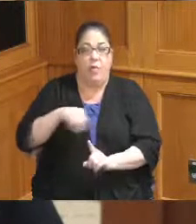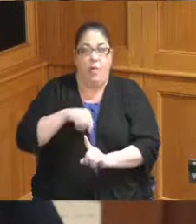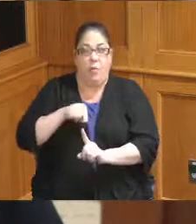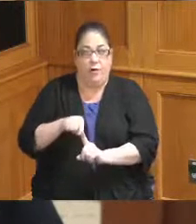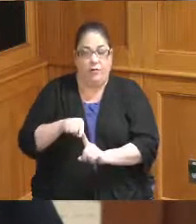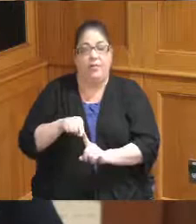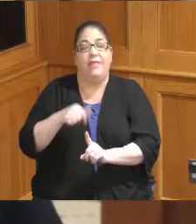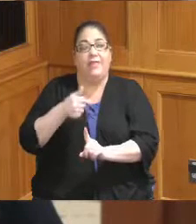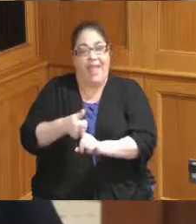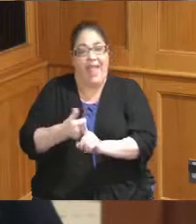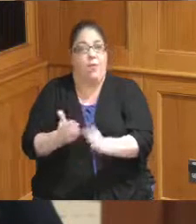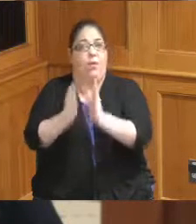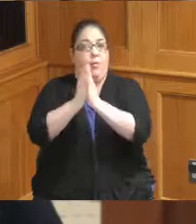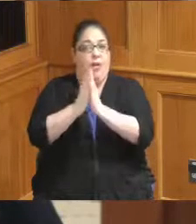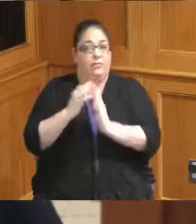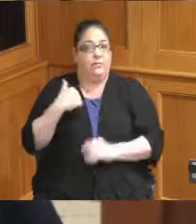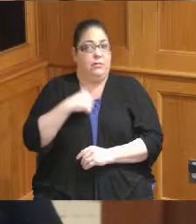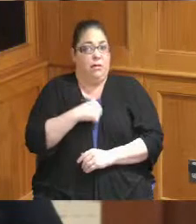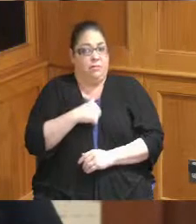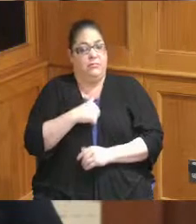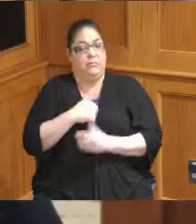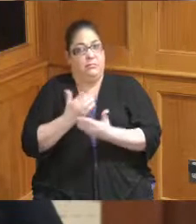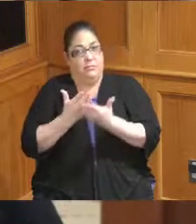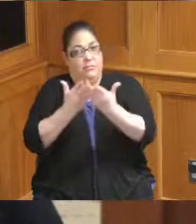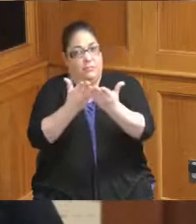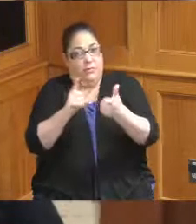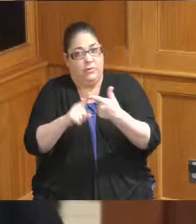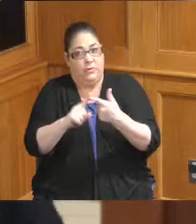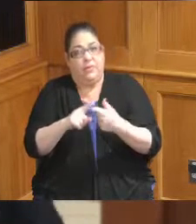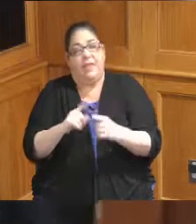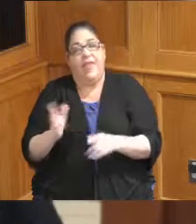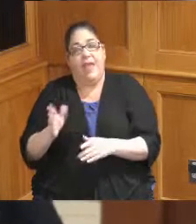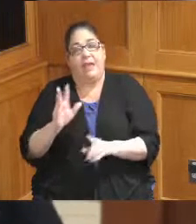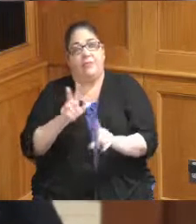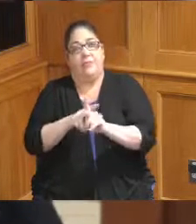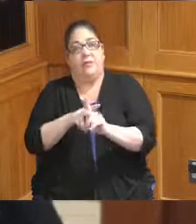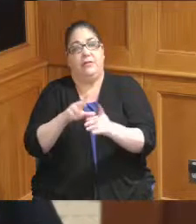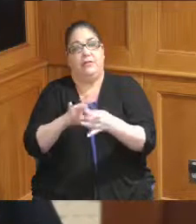initiated this request to your board through the submittal of a petition statement and waiver